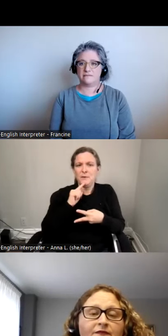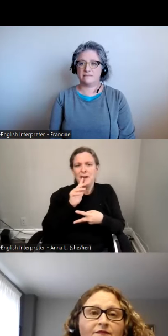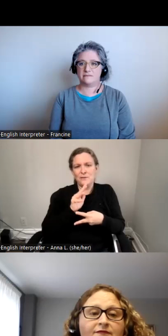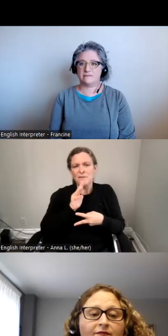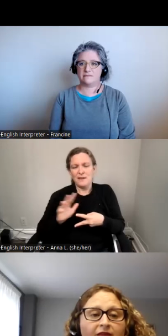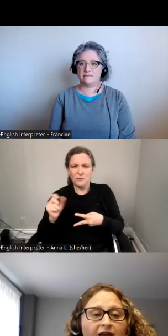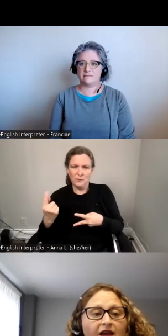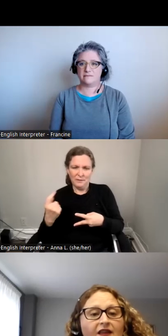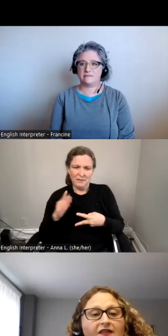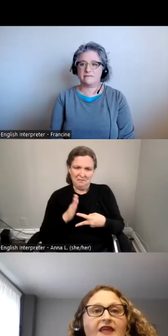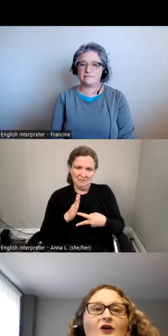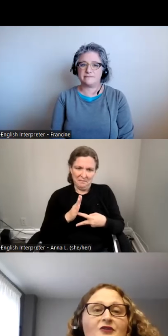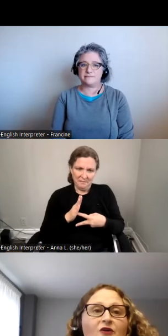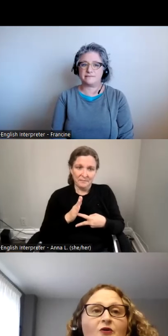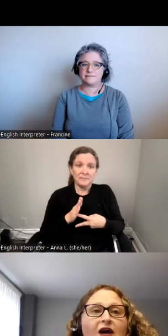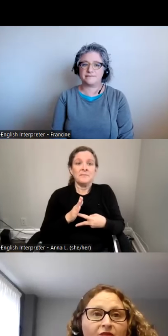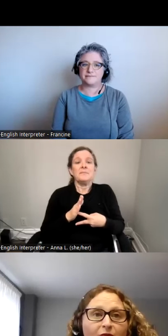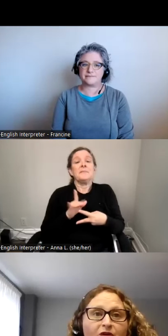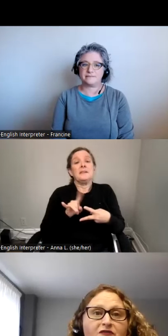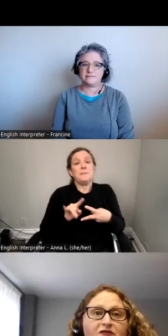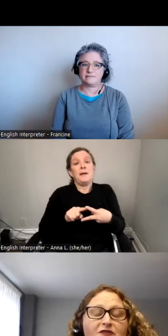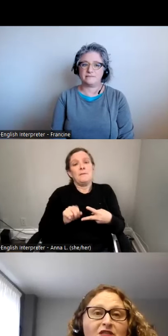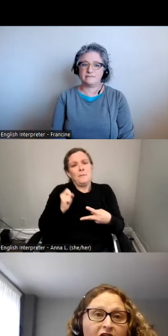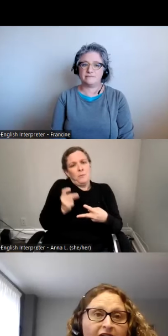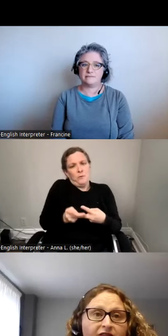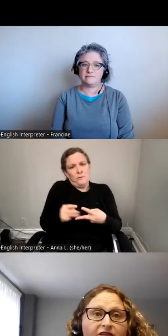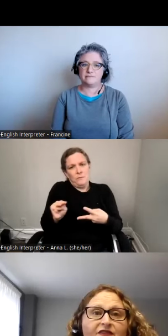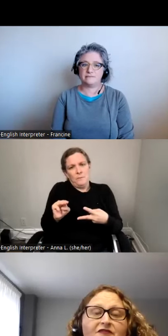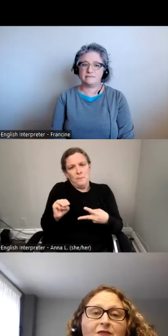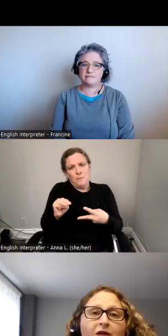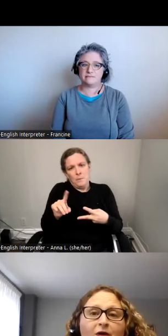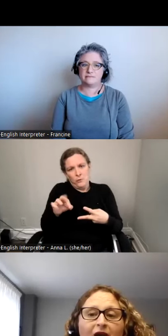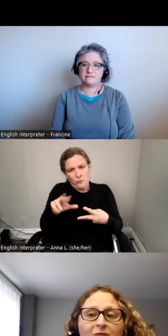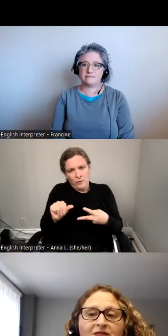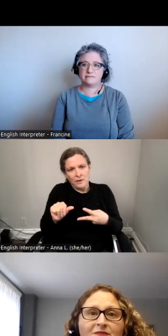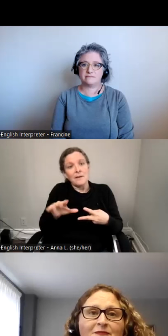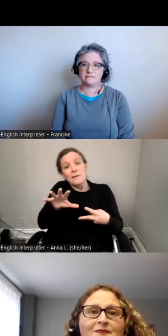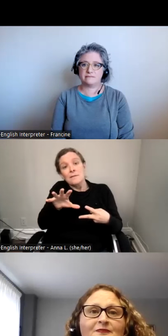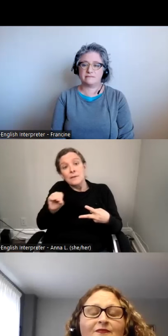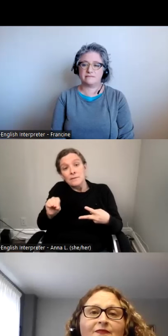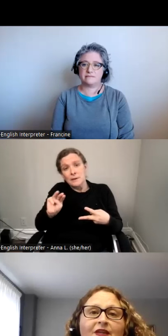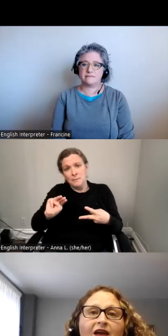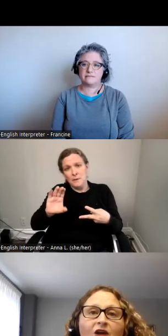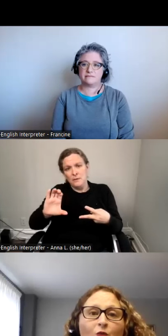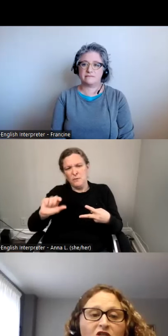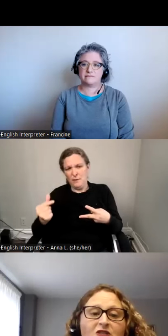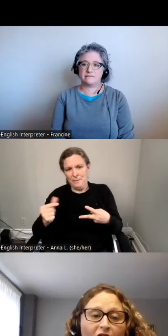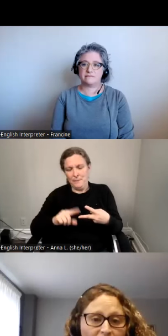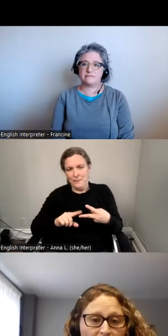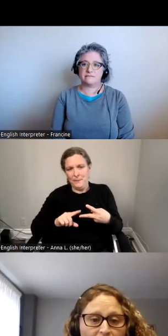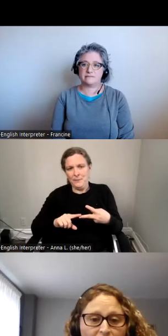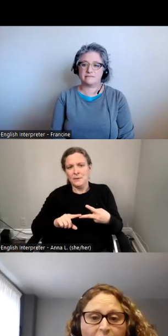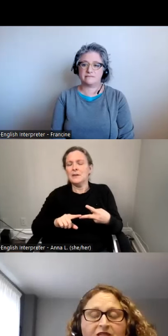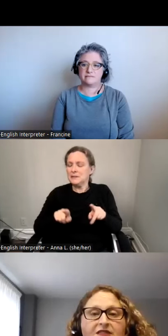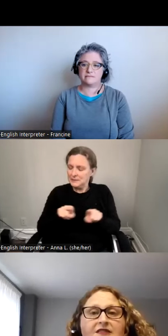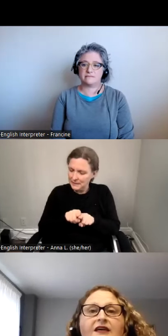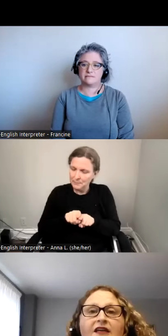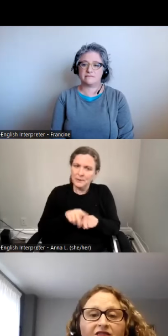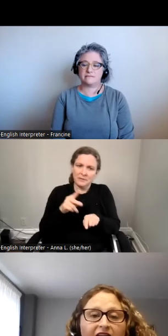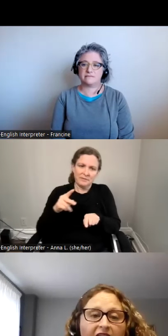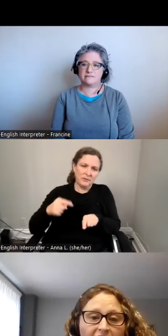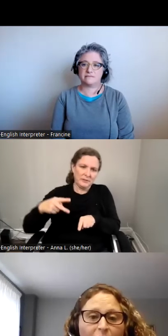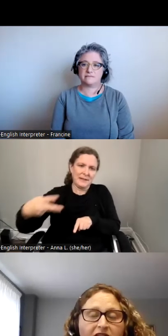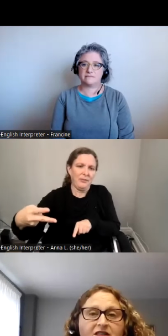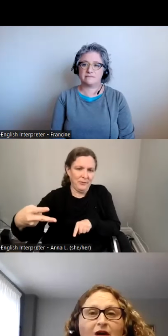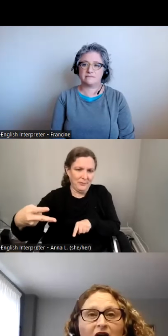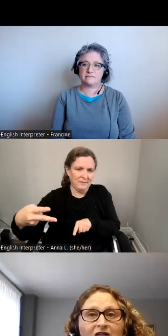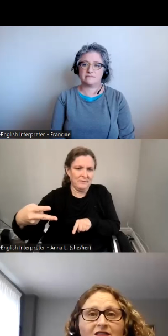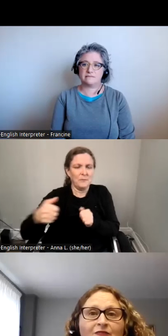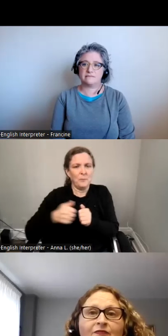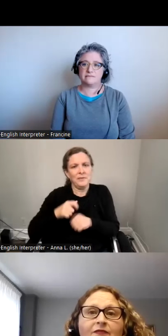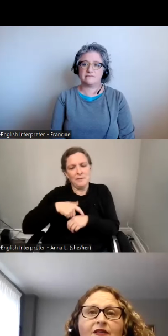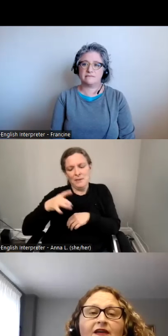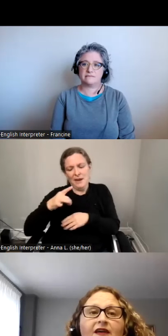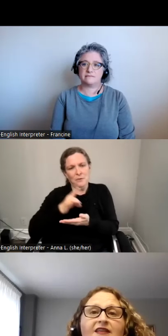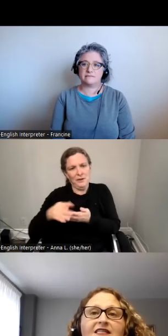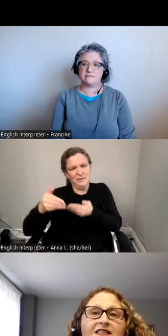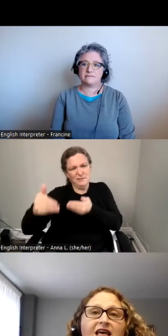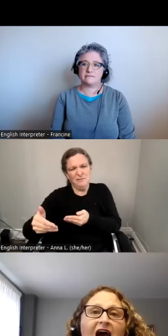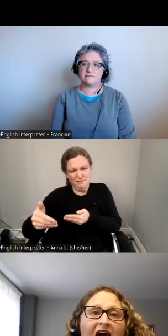10 micrograms, is the preferred vaccine.